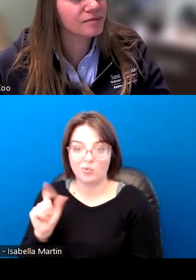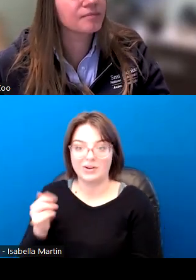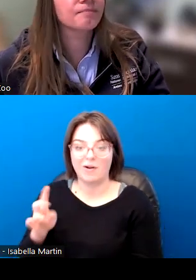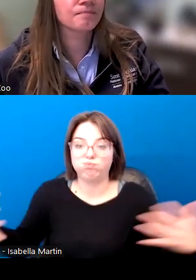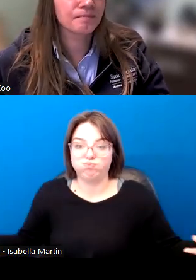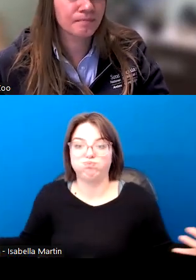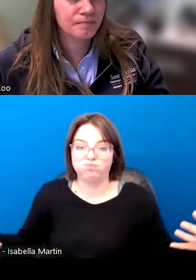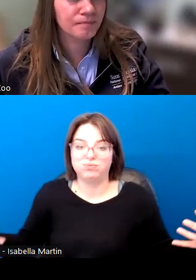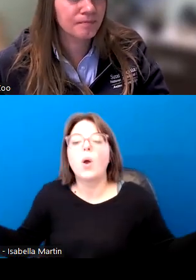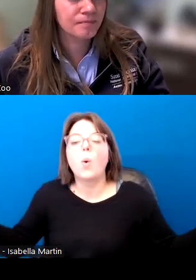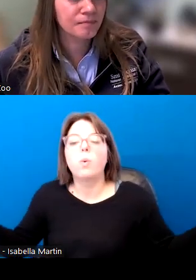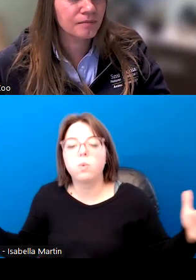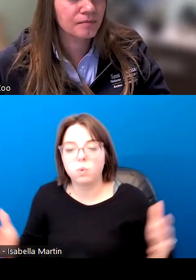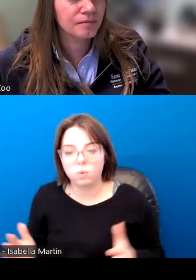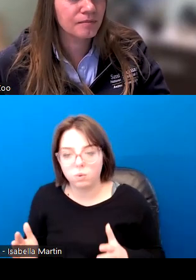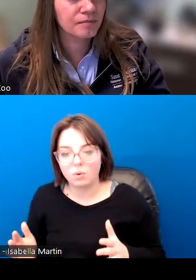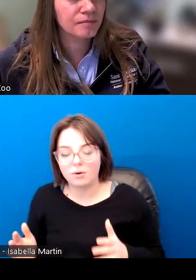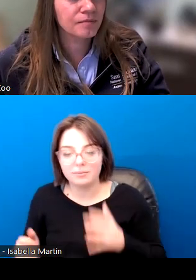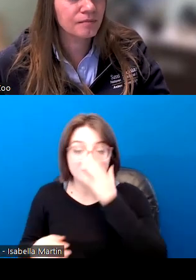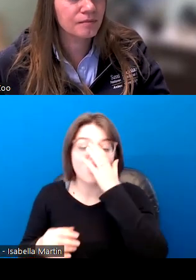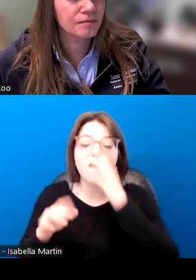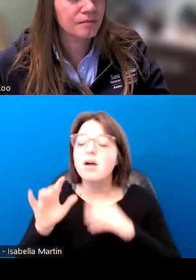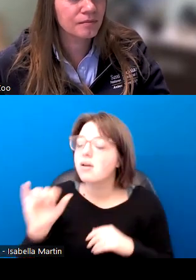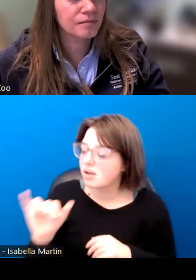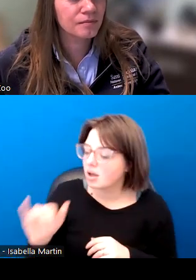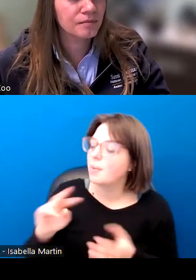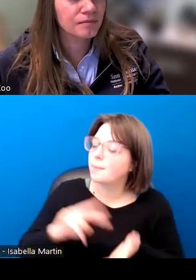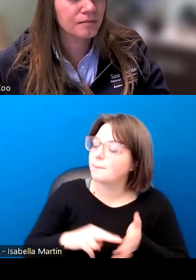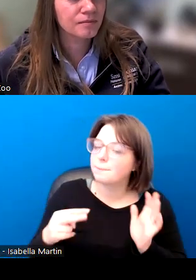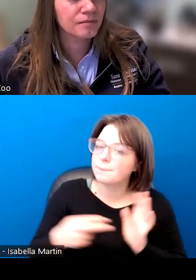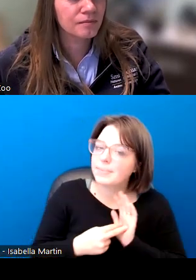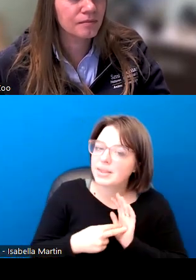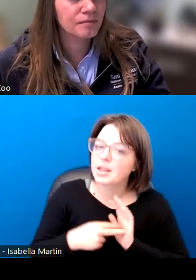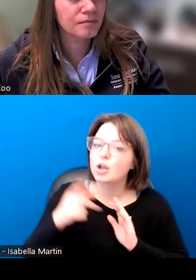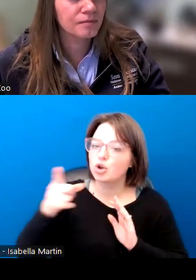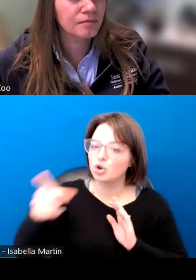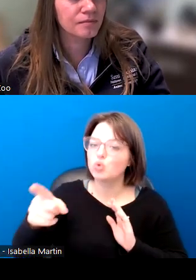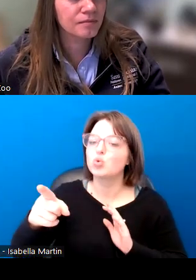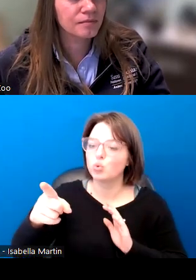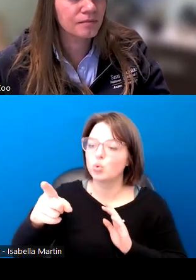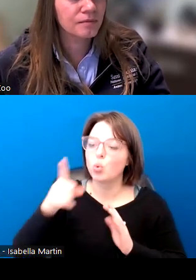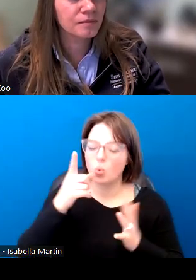Ambika one of the elephants living in this herd knowing that you'll be able to address Bosey's